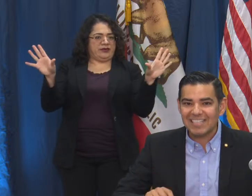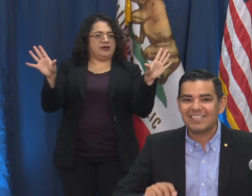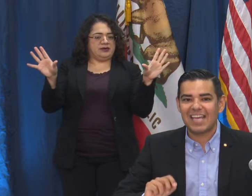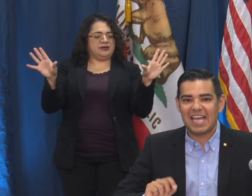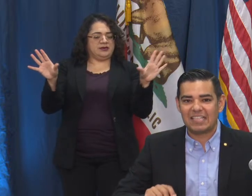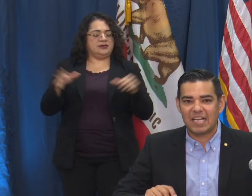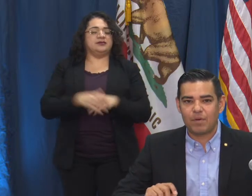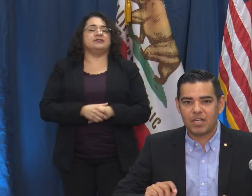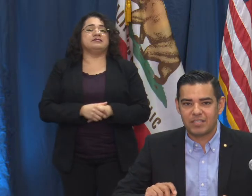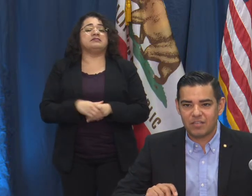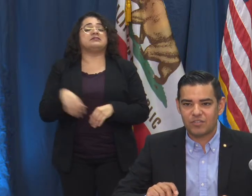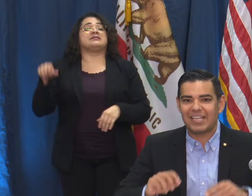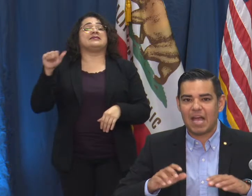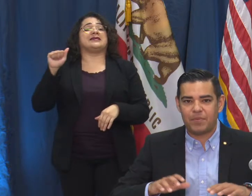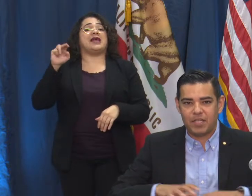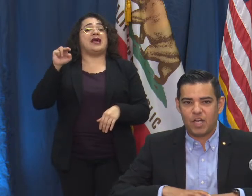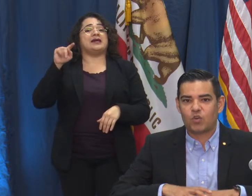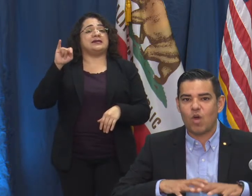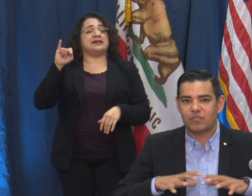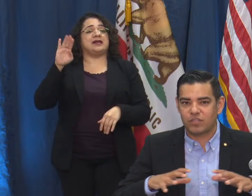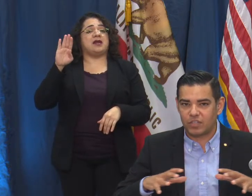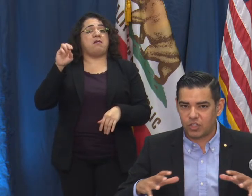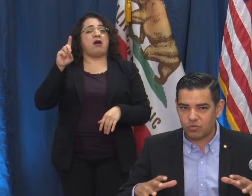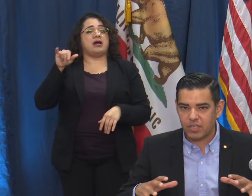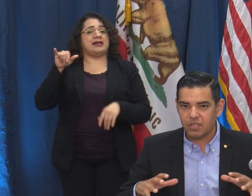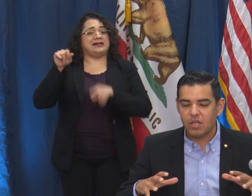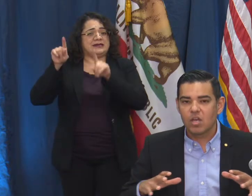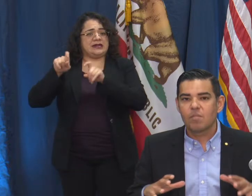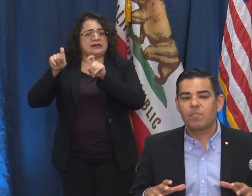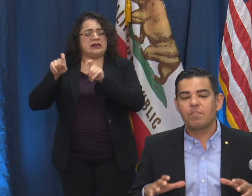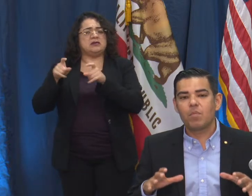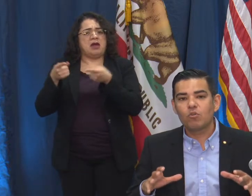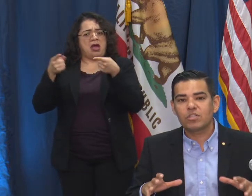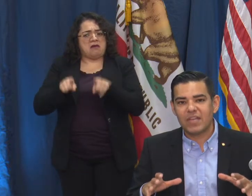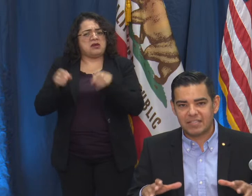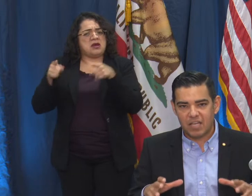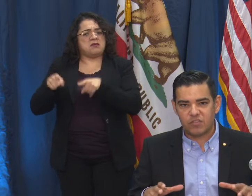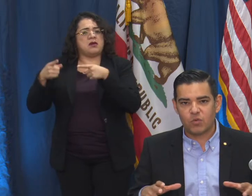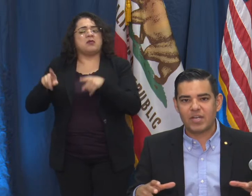antibody testing happening across the country but most of that testing right